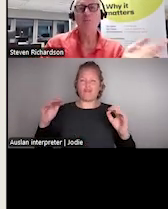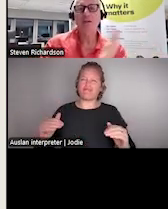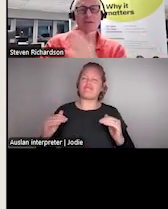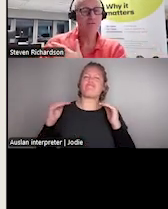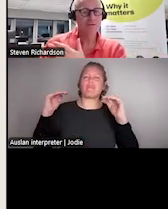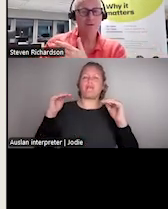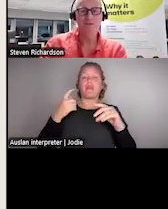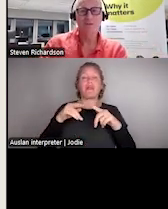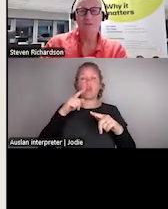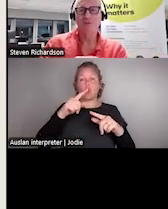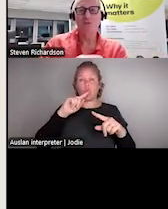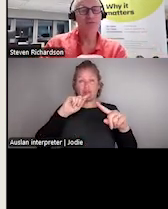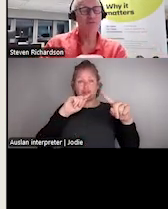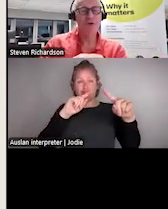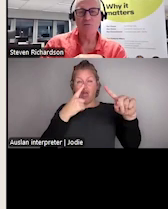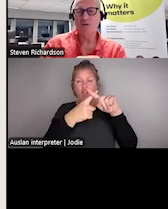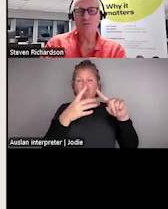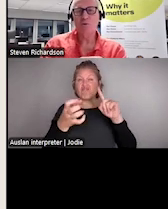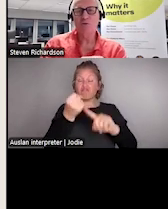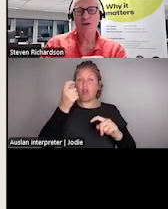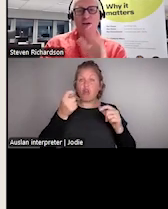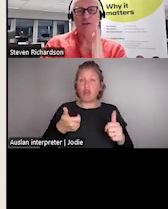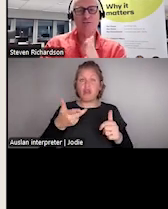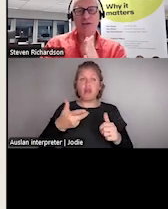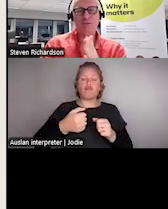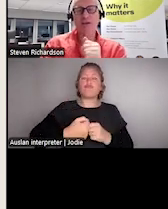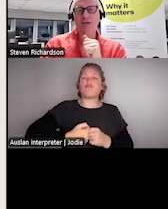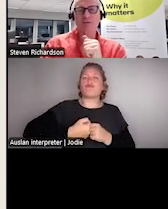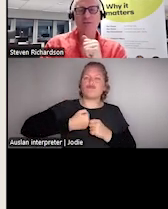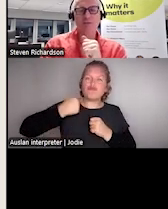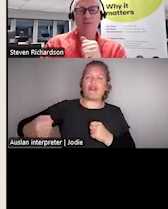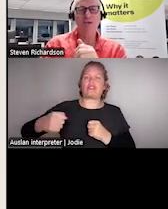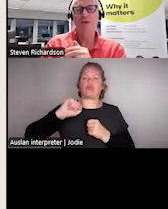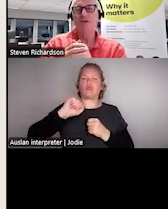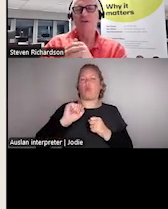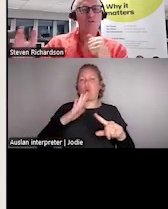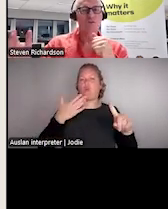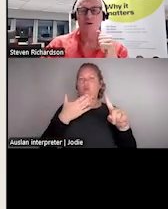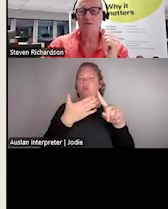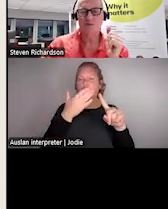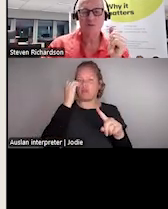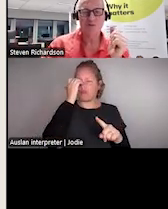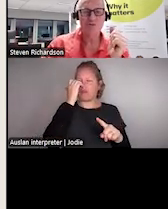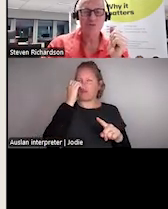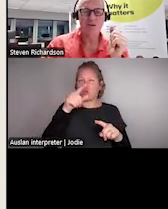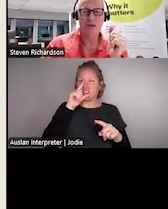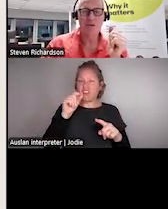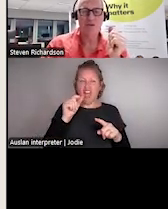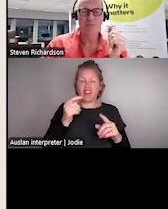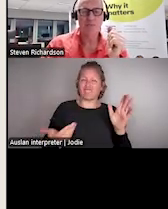mega stretch goal. There is no reason why you cannot hit that target and stretch it out a bit.